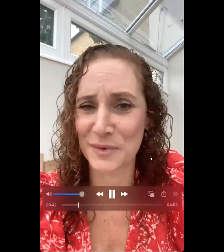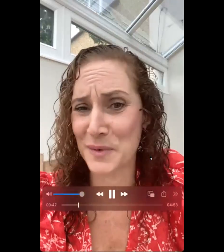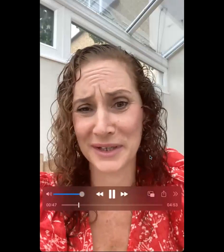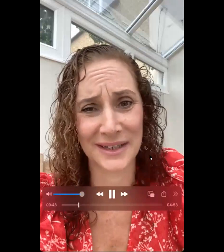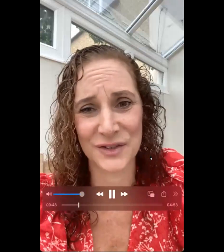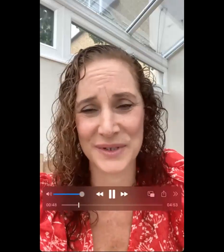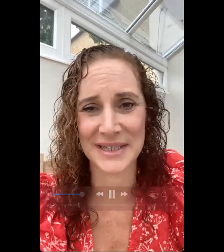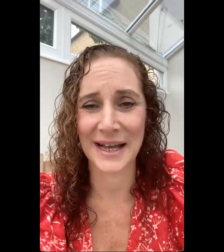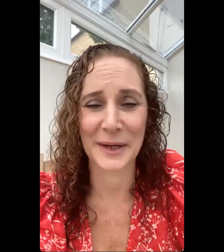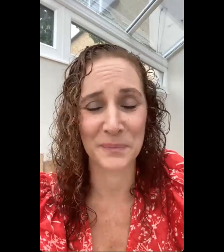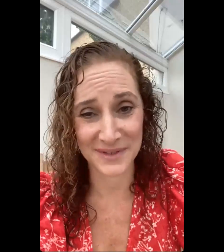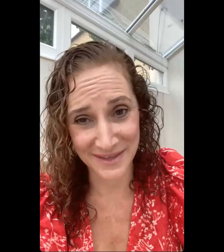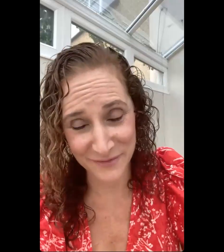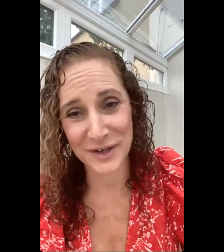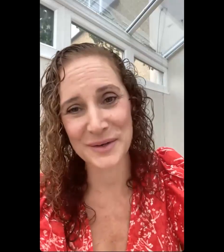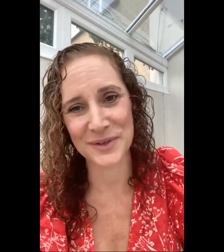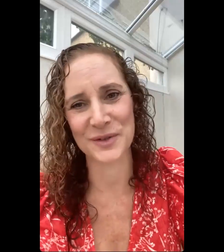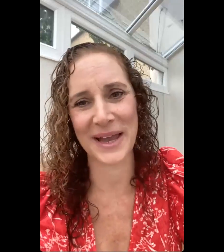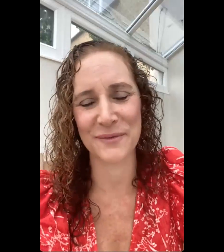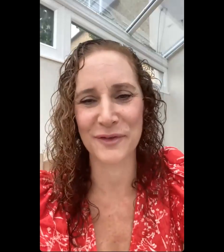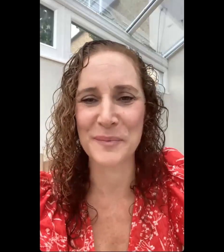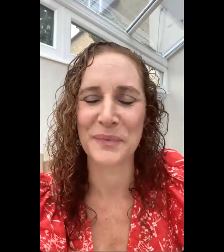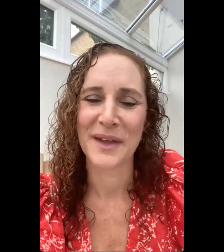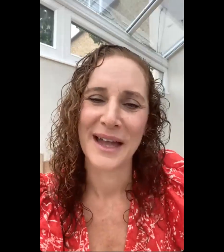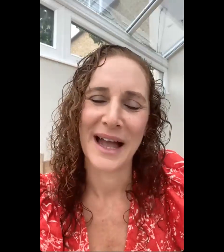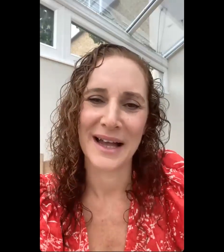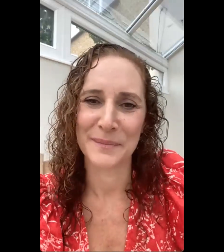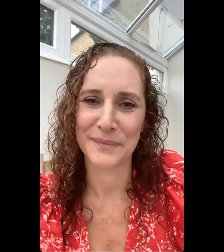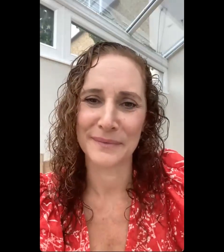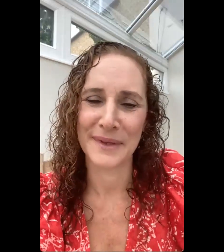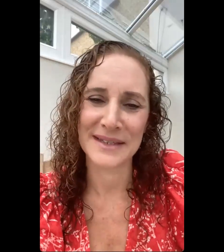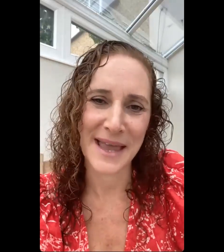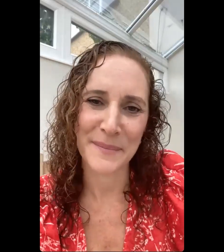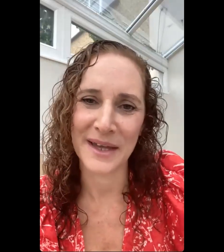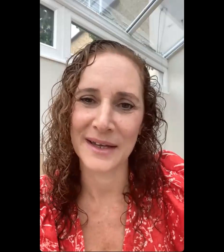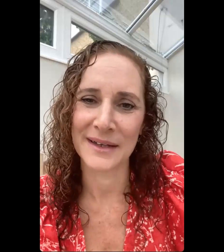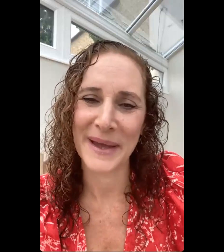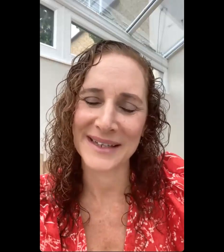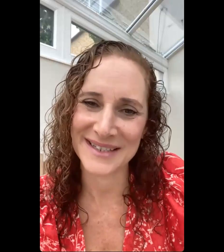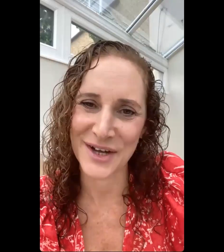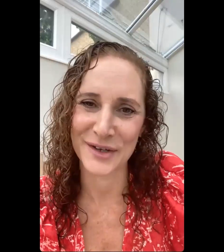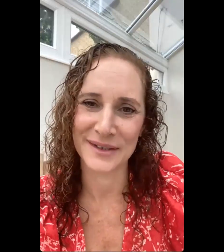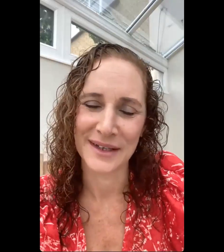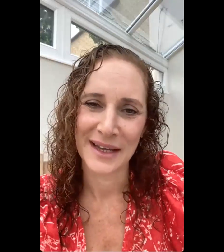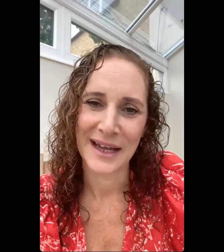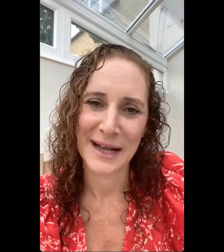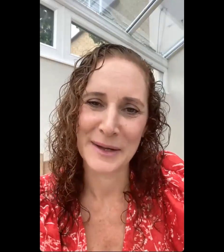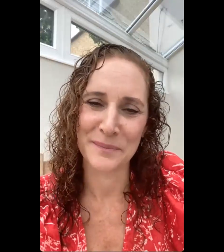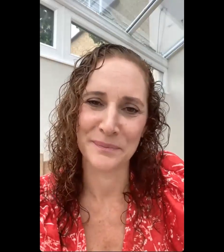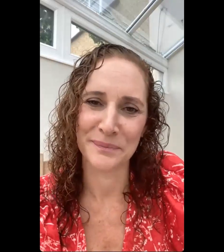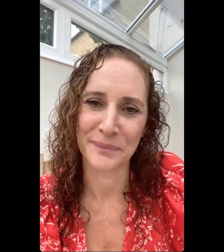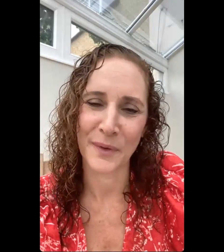We work in countries like South Africa, which is where I'm from, Zambia, Pakistan.